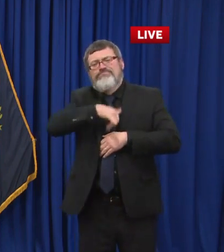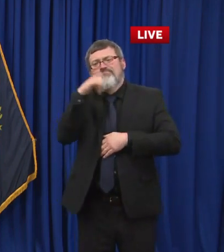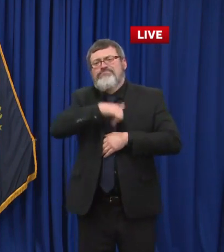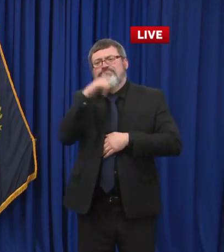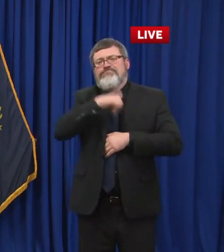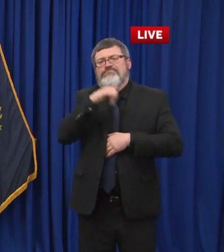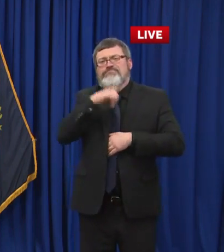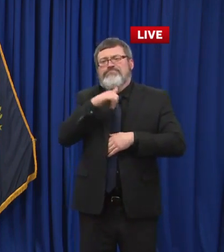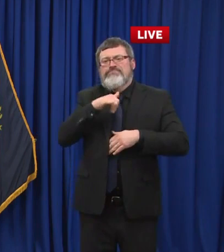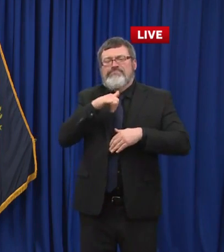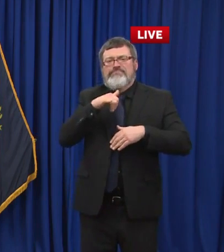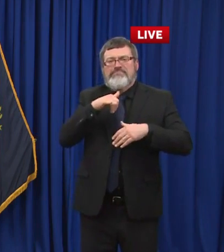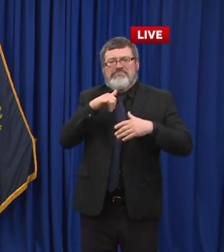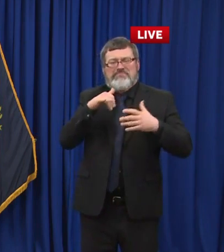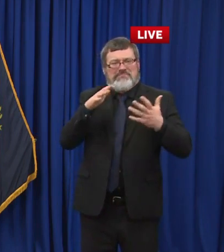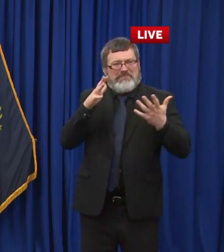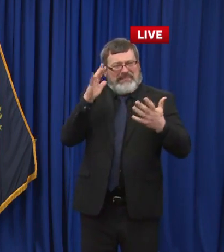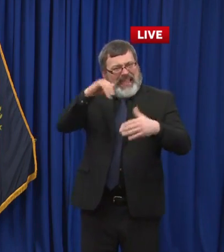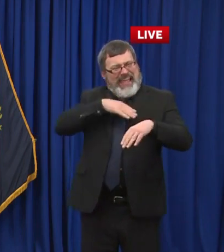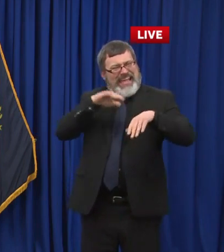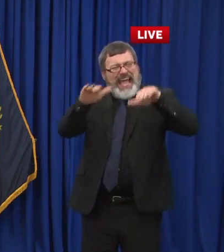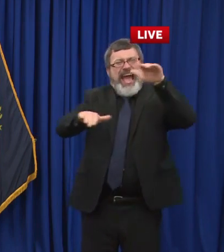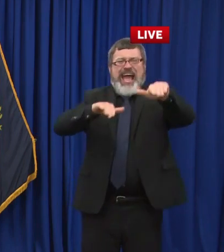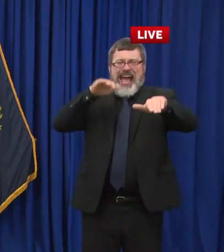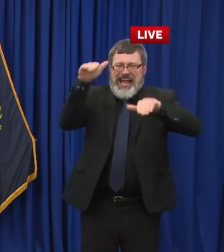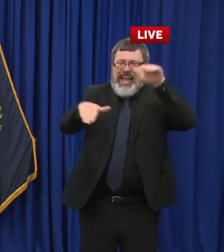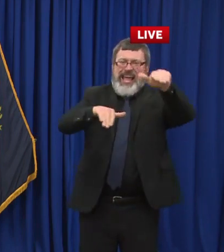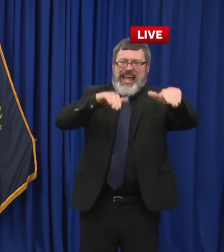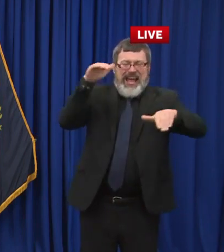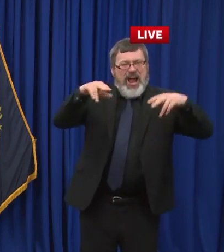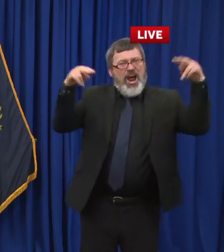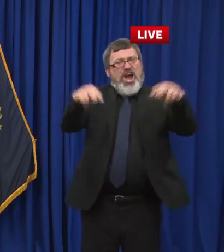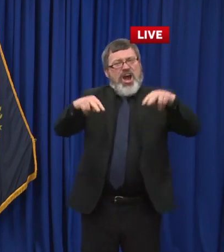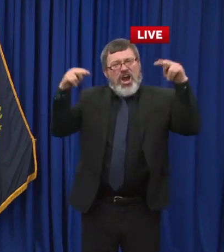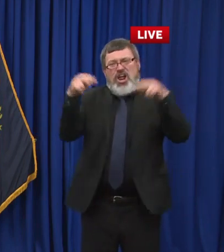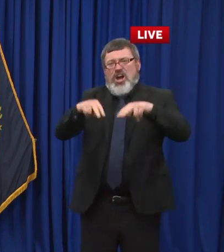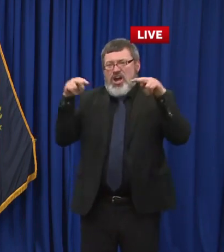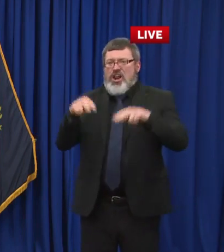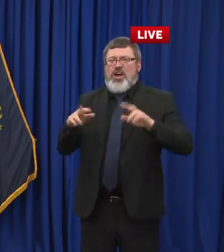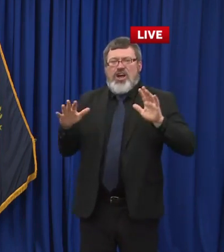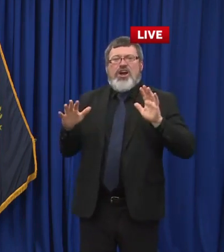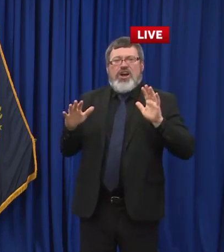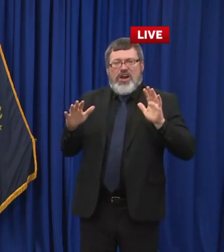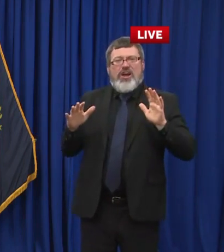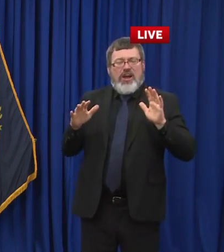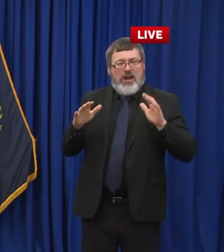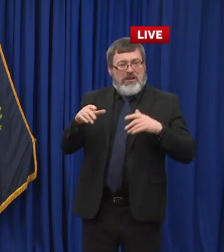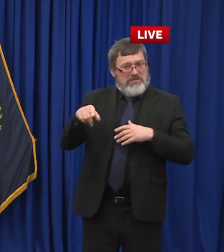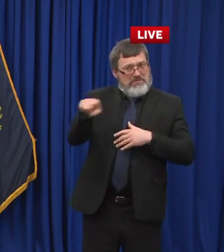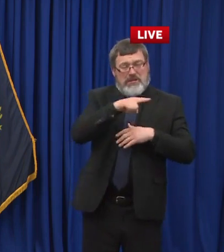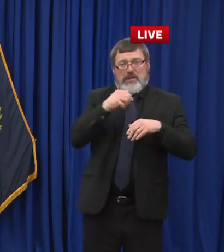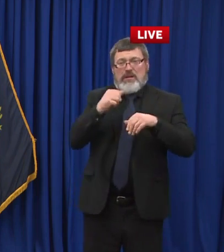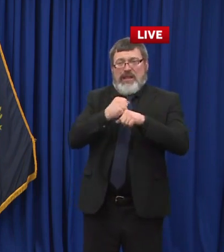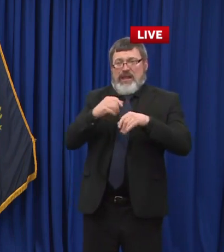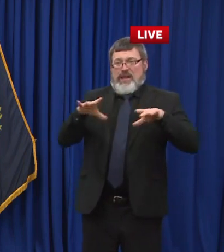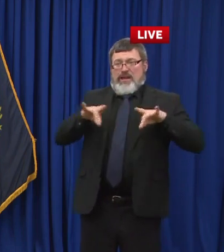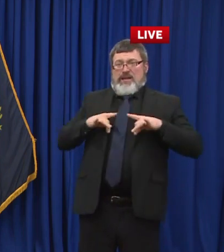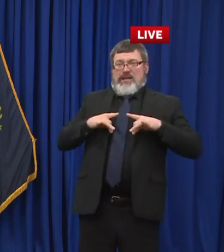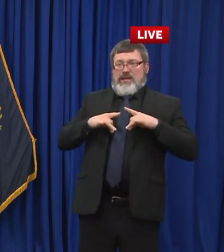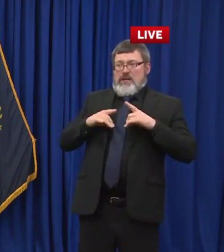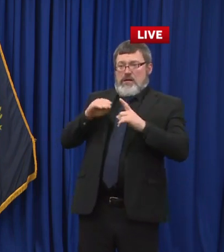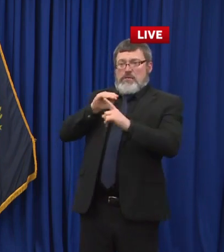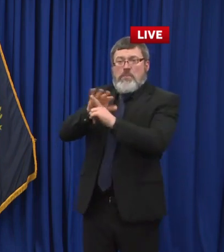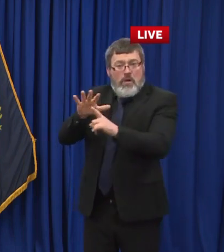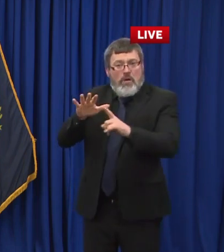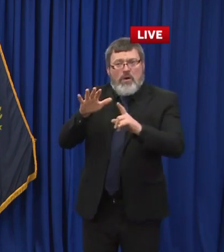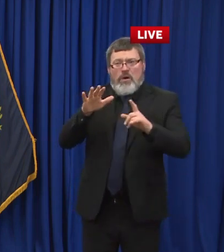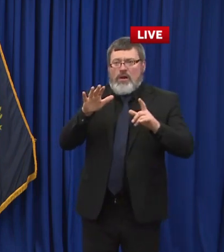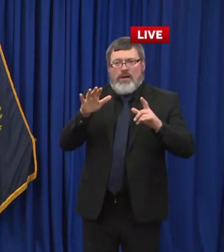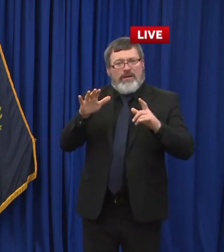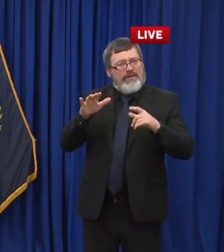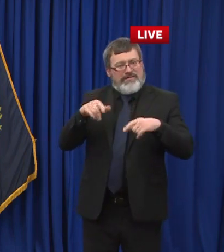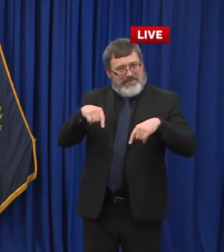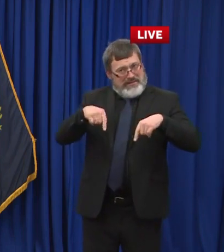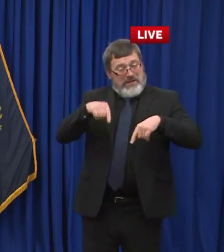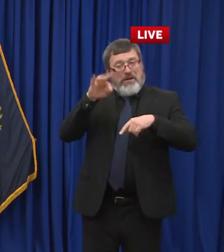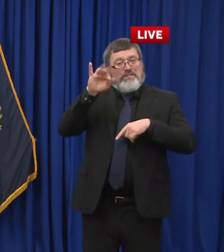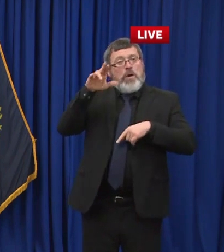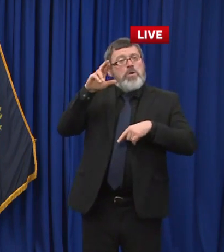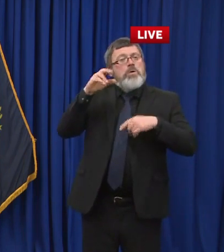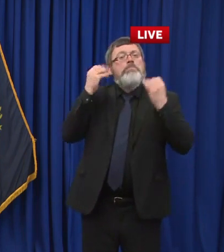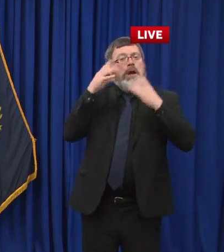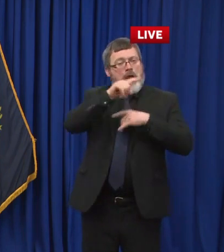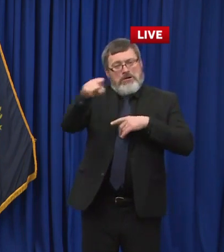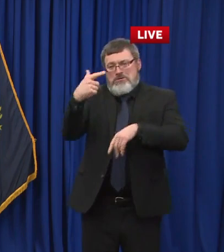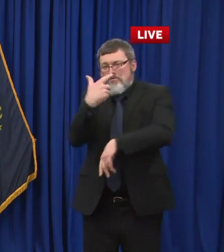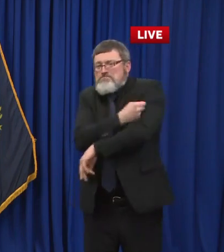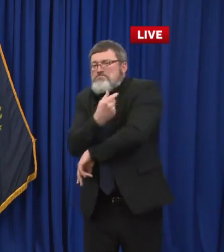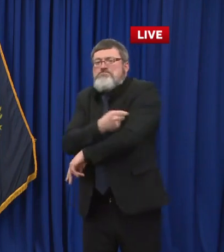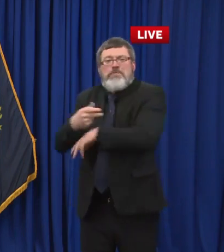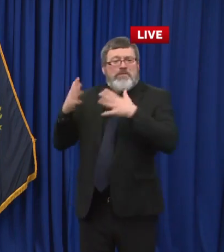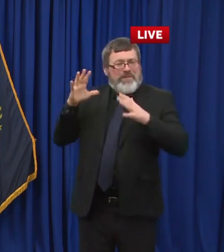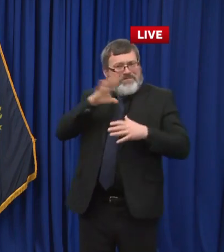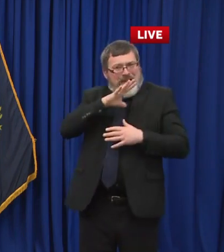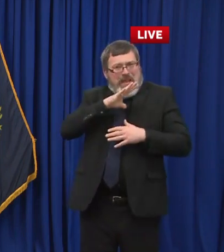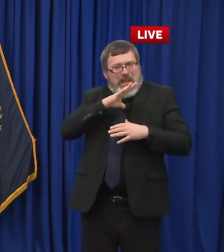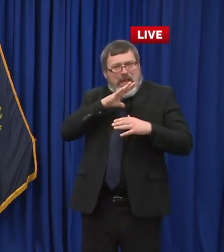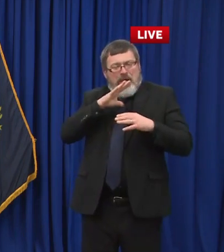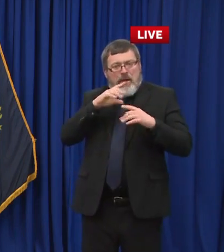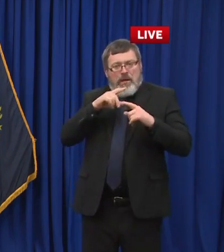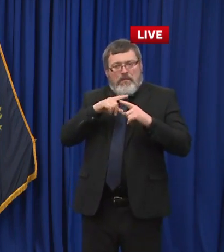THIS HAPPENS WHEN WE HAVE A NEW VIRUS, WHETHER IT IS A NOVEL INFLUENZA VIRUS OR A NOVEL CORONAVIRUS INTRODUCED INTO A POPULATION WITH LITTLE IMMUNITY.